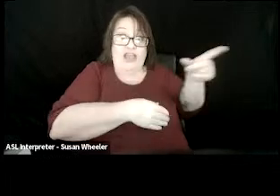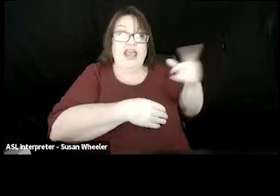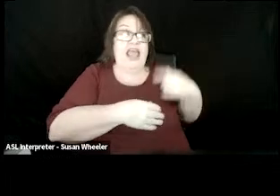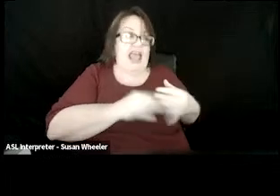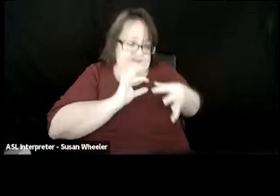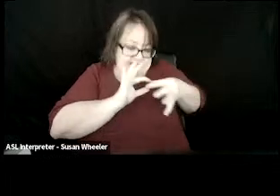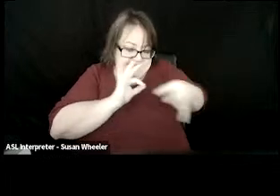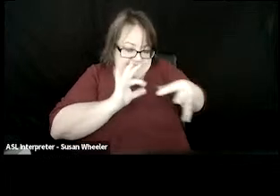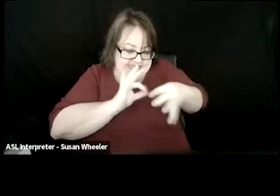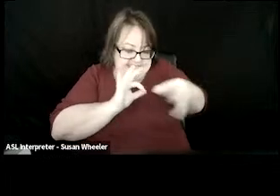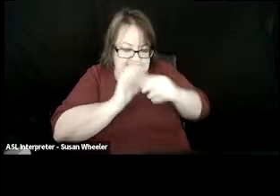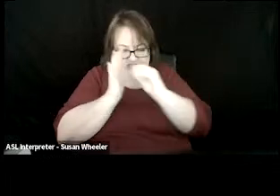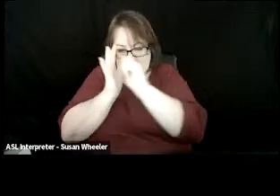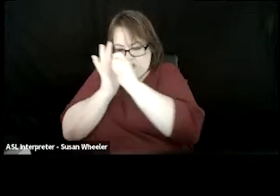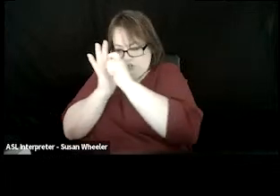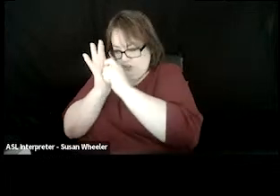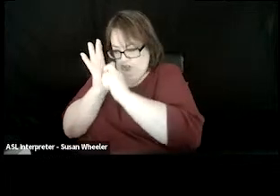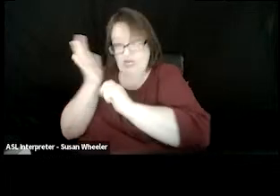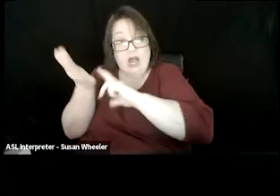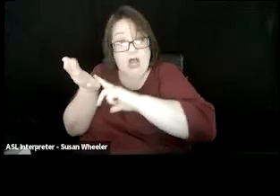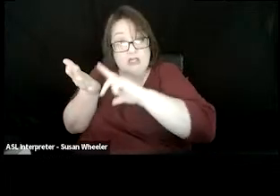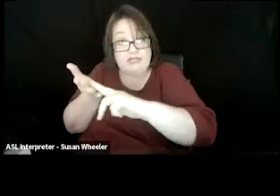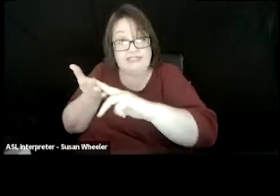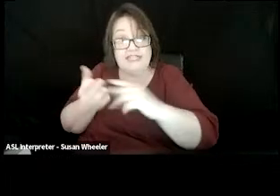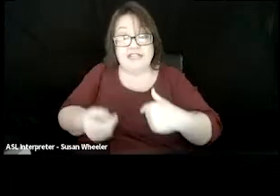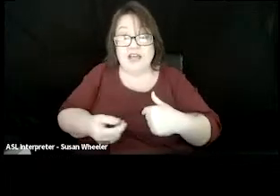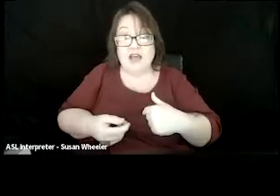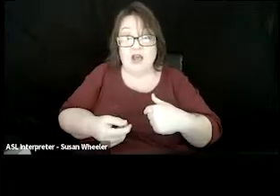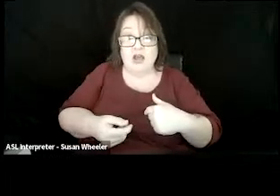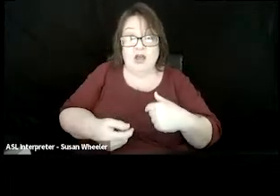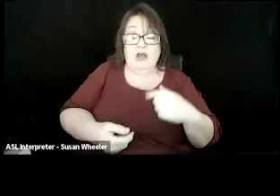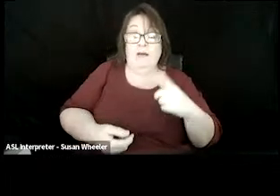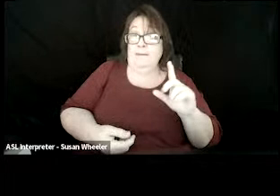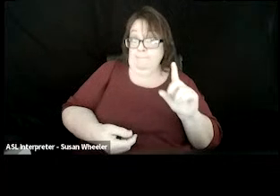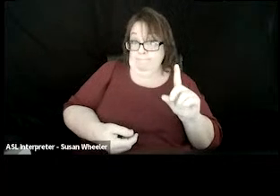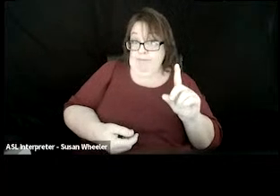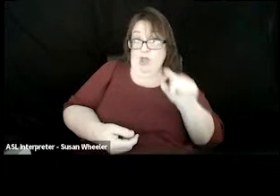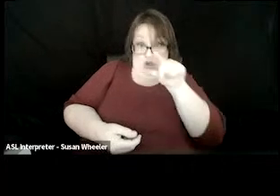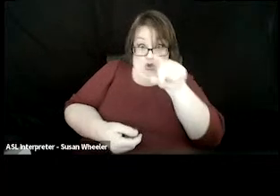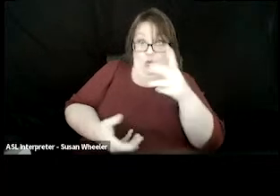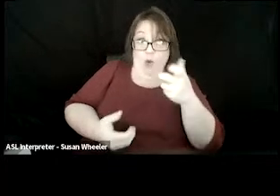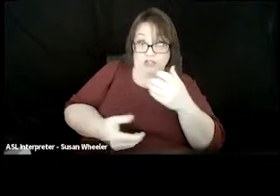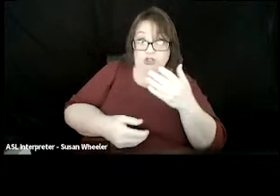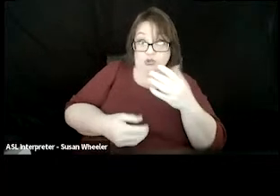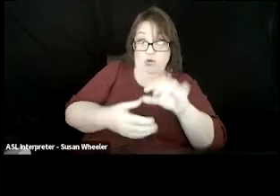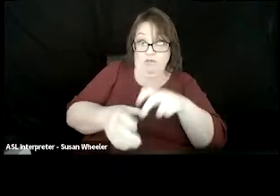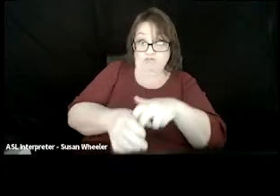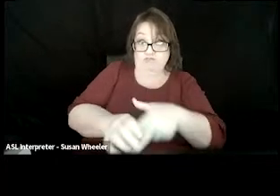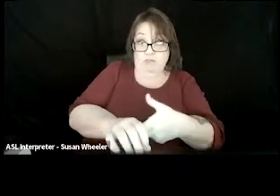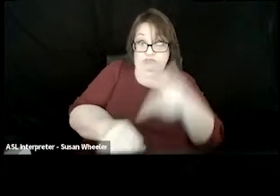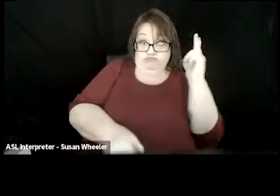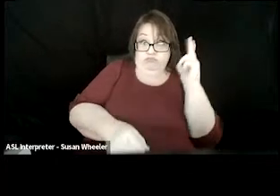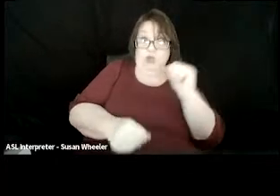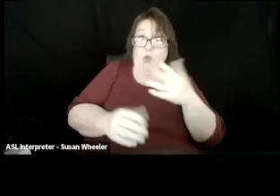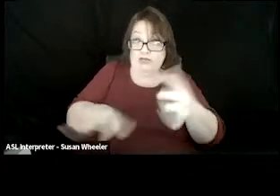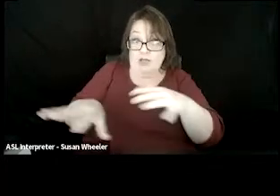in the agreement that says, if you want to terminate the agreement, if you want to leave on your own,